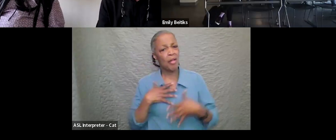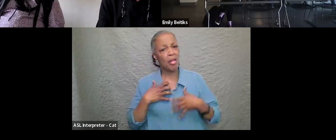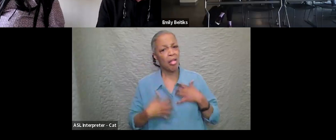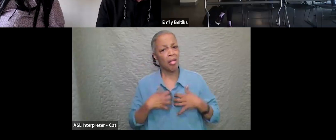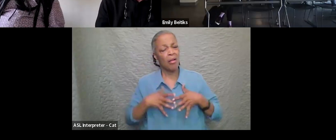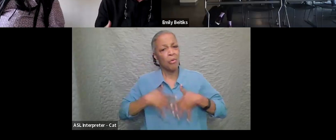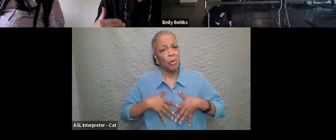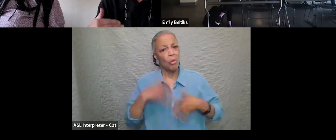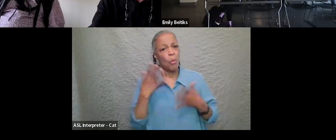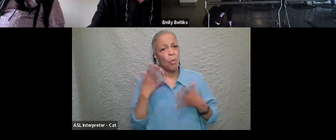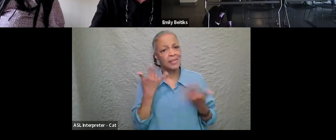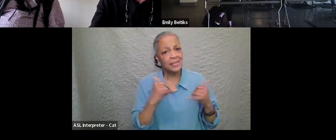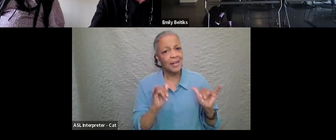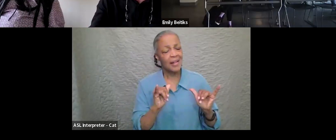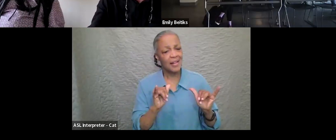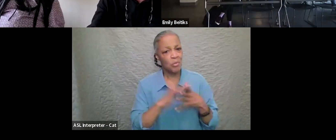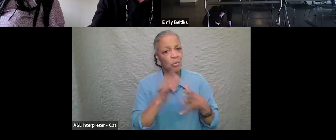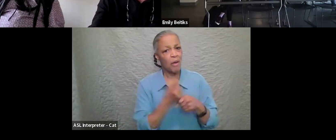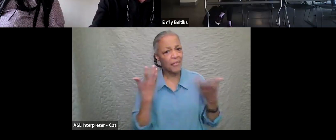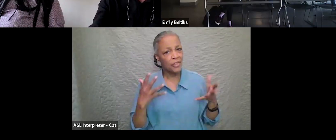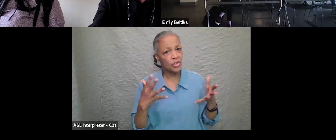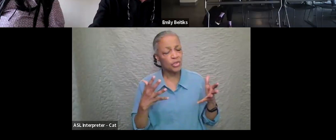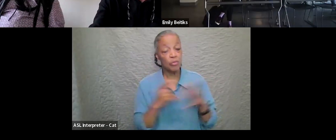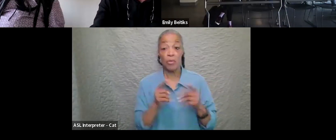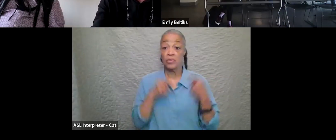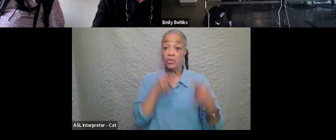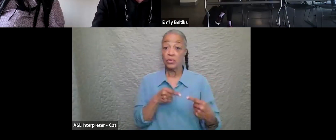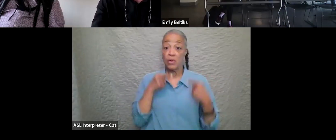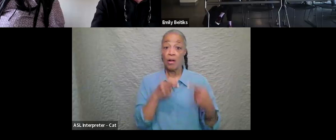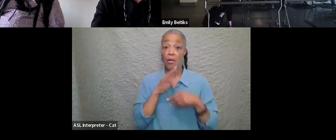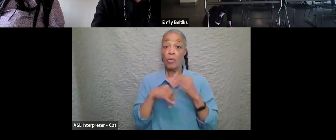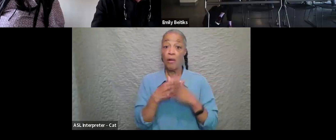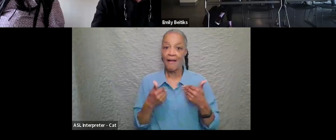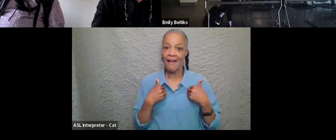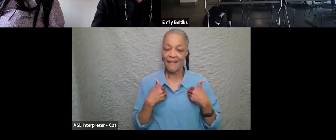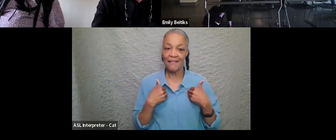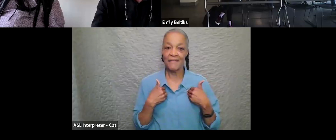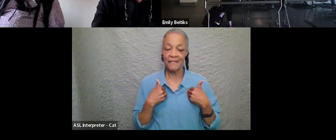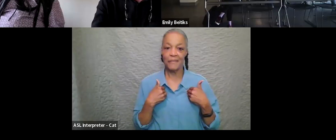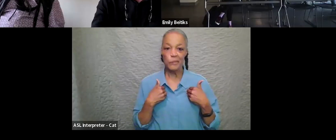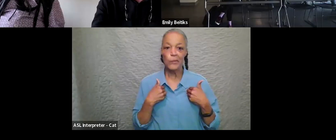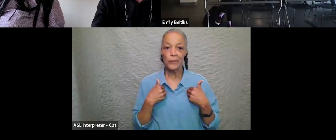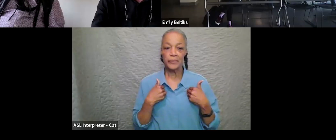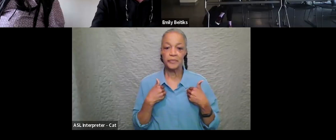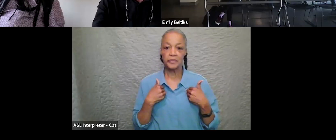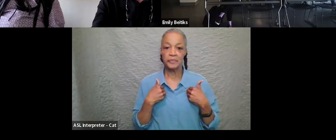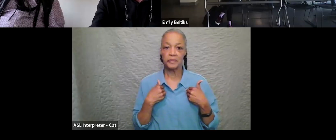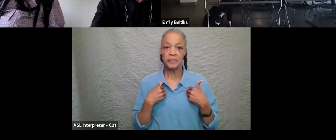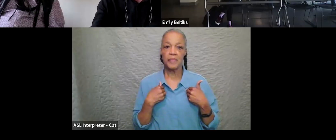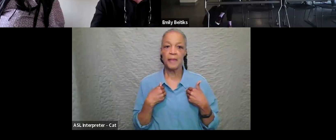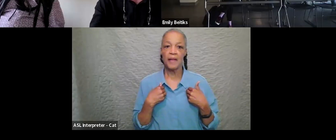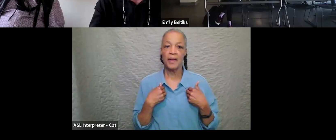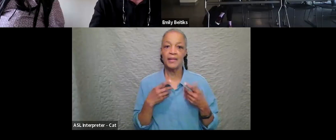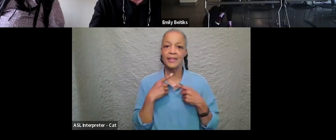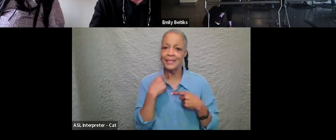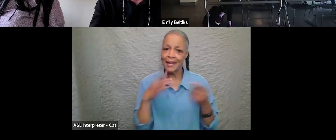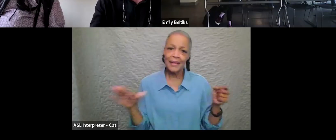But I think the big struggle that all of us have is telling a coherent story about this